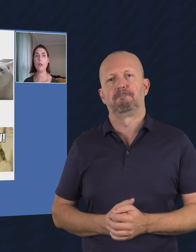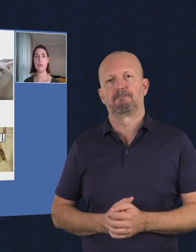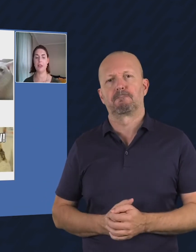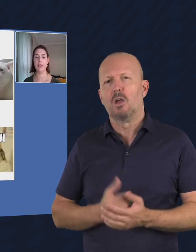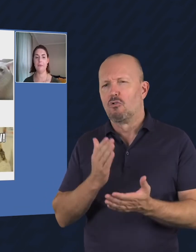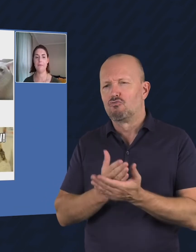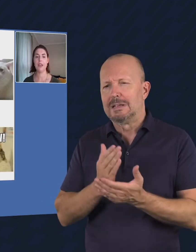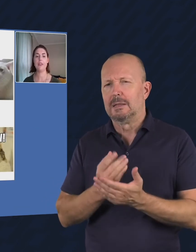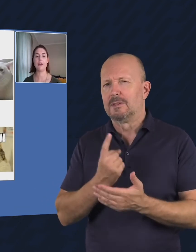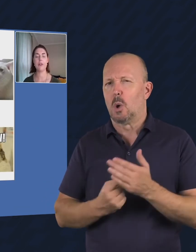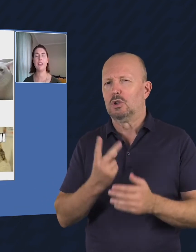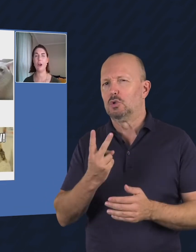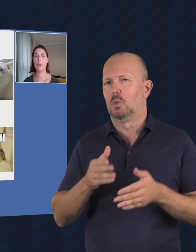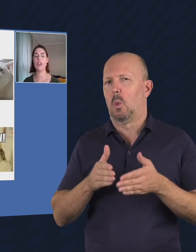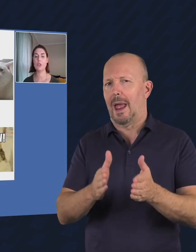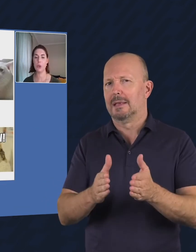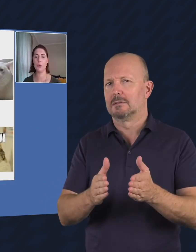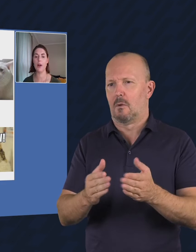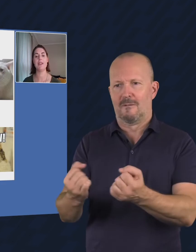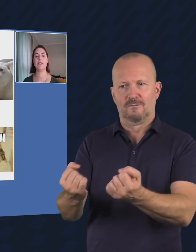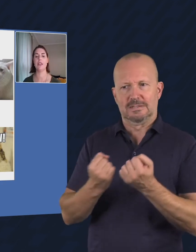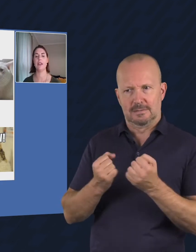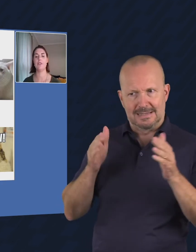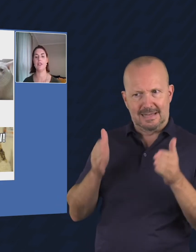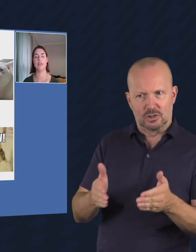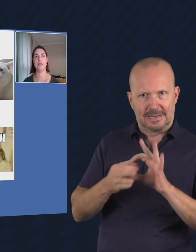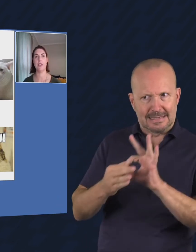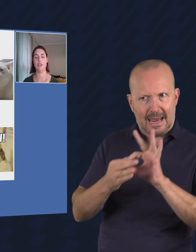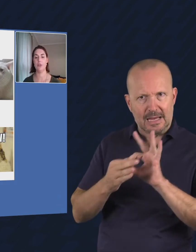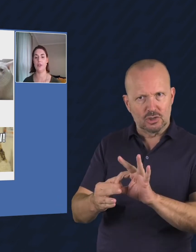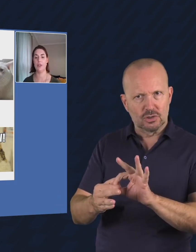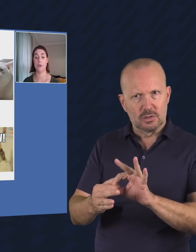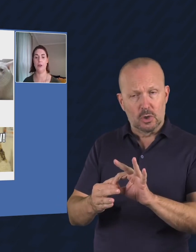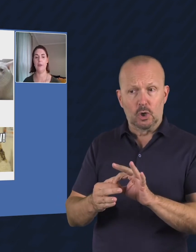Ultimately, there are really only two ways to engage visitors' attention with a story.